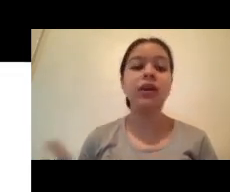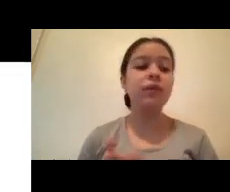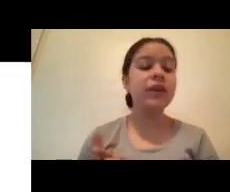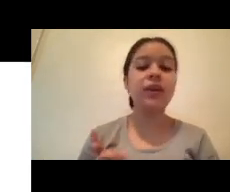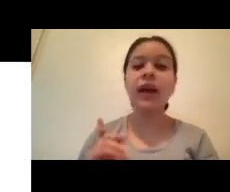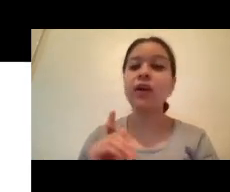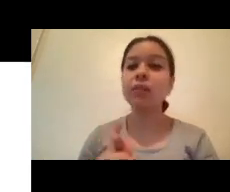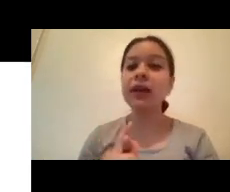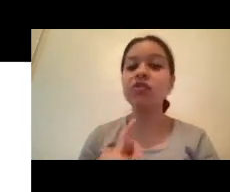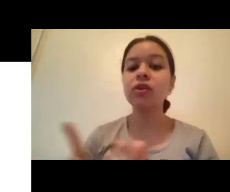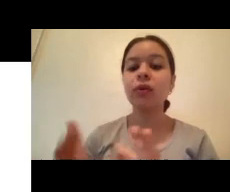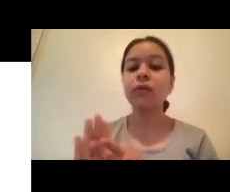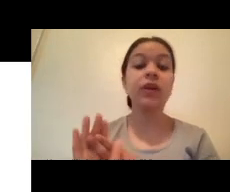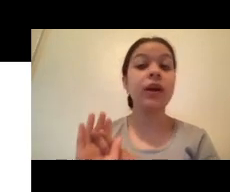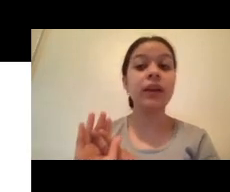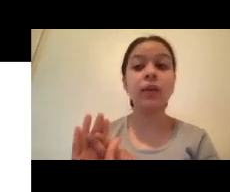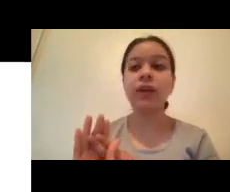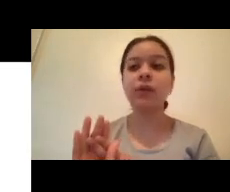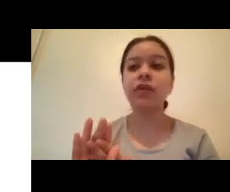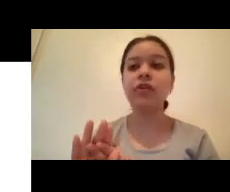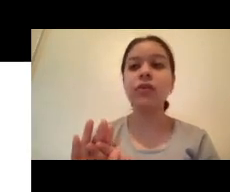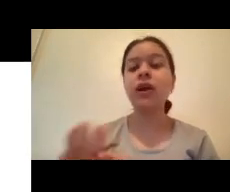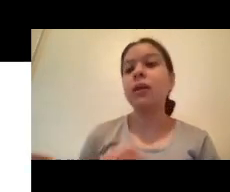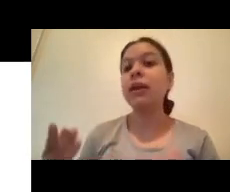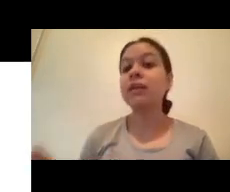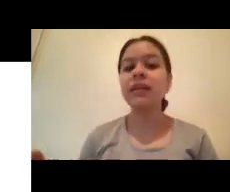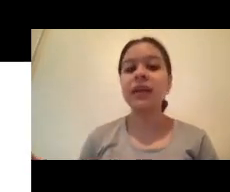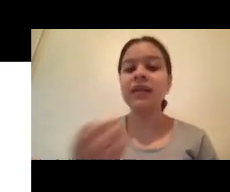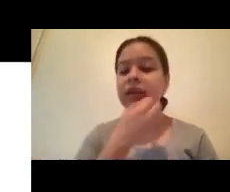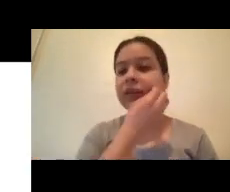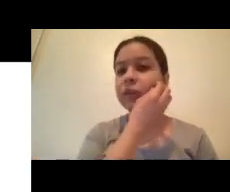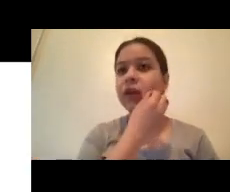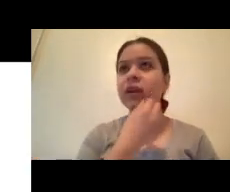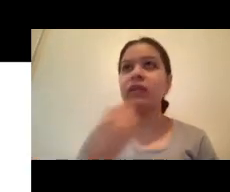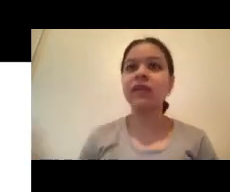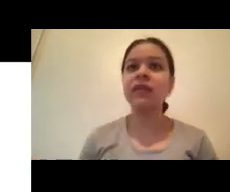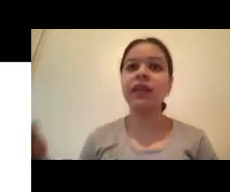You know, figuring out your major or figuring out like what you want to do, basically like telling us we are here to listen to